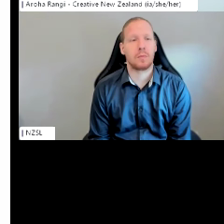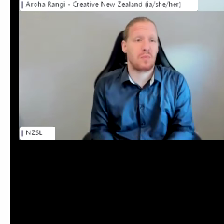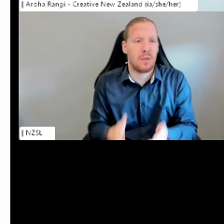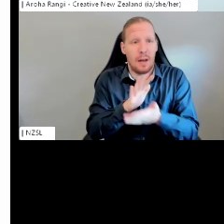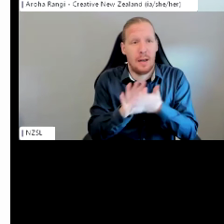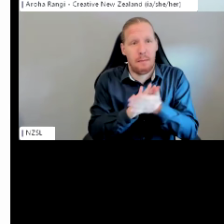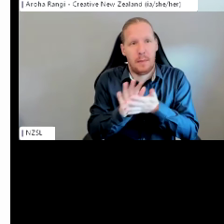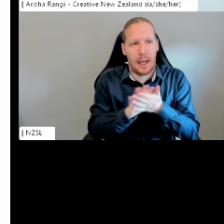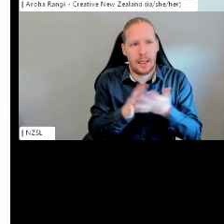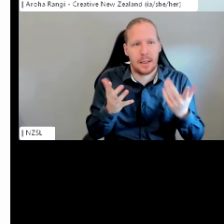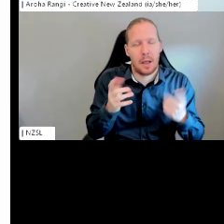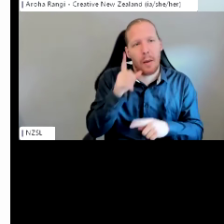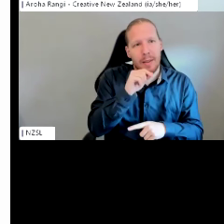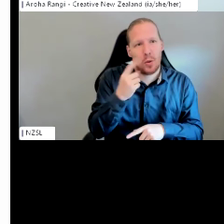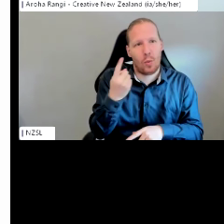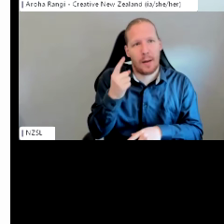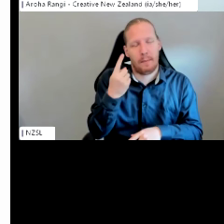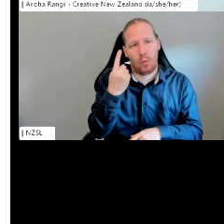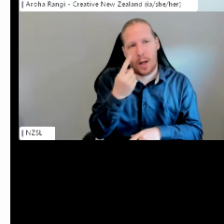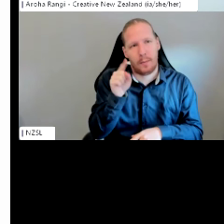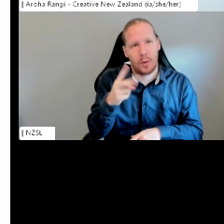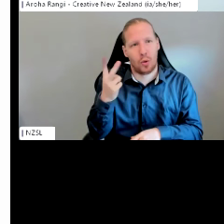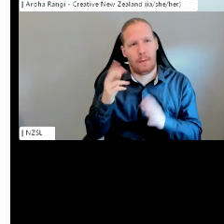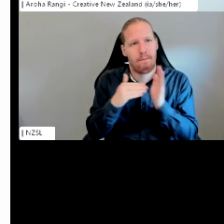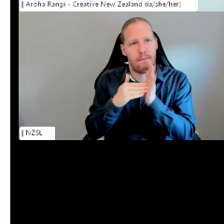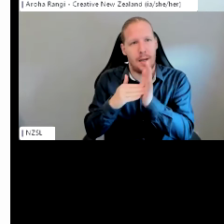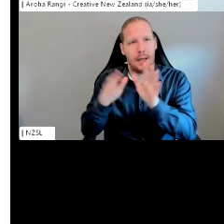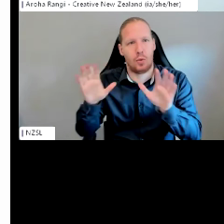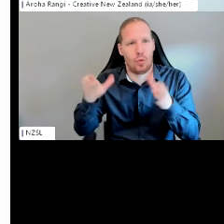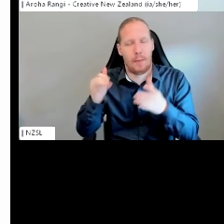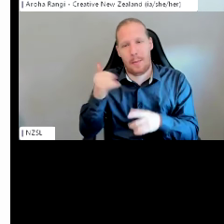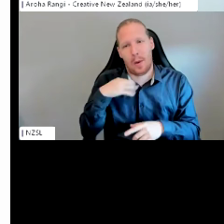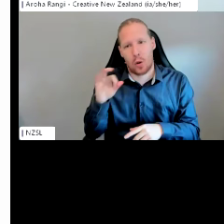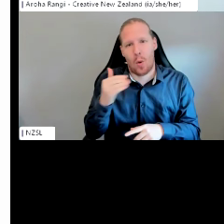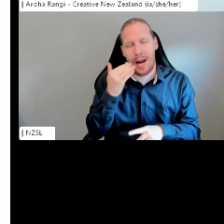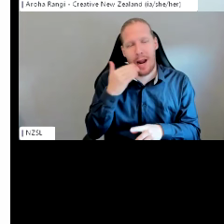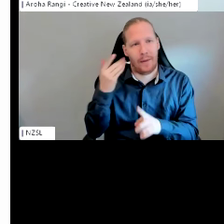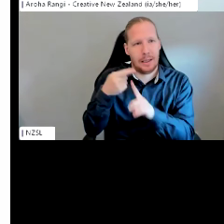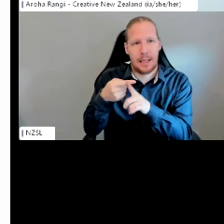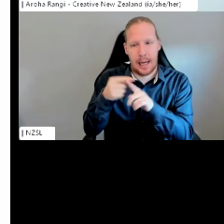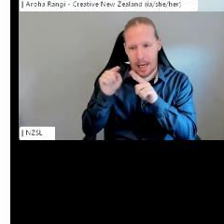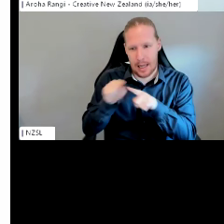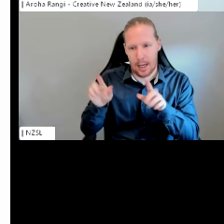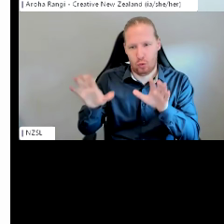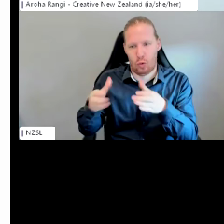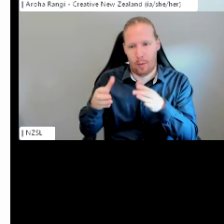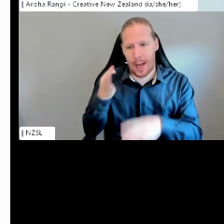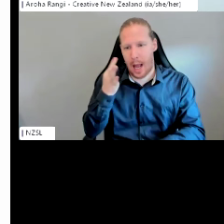asked them. So we're not asking them personally enough or directly enough. So um although the